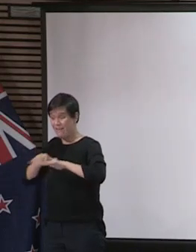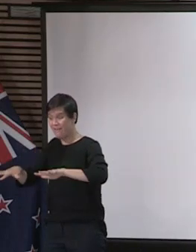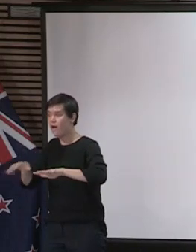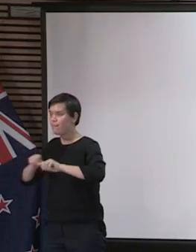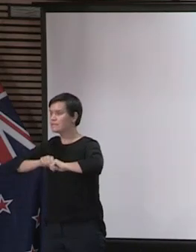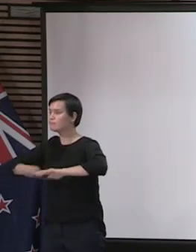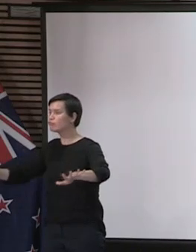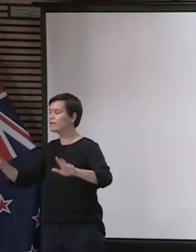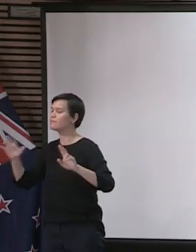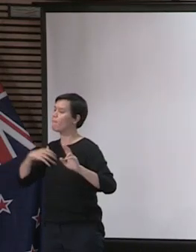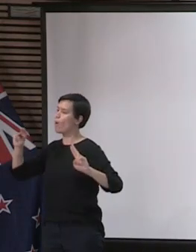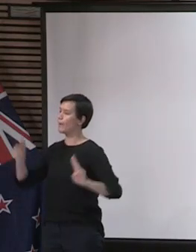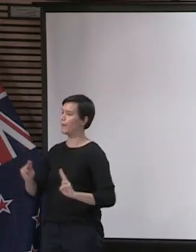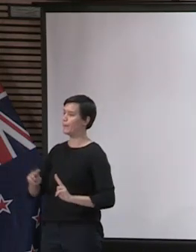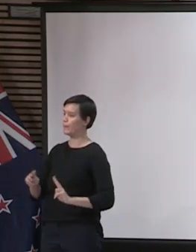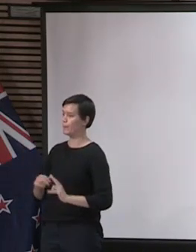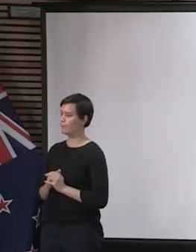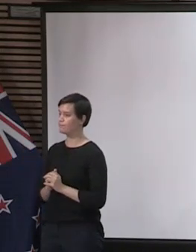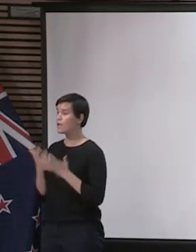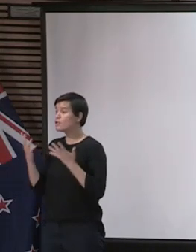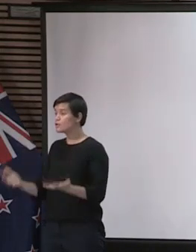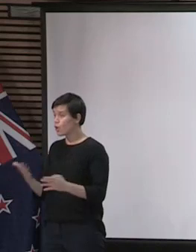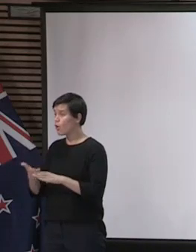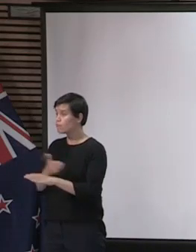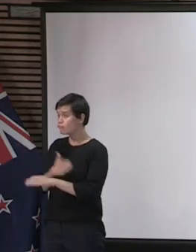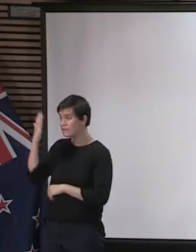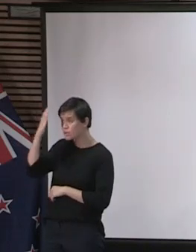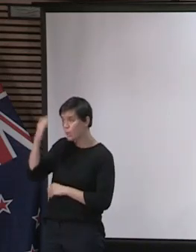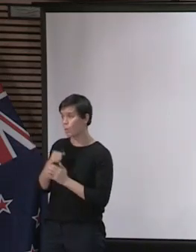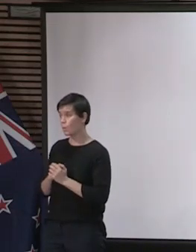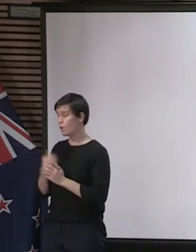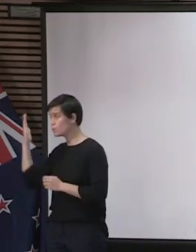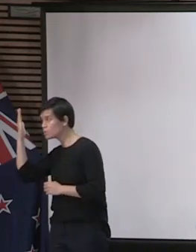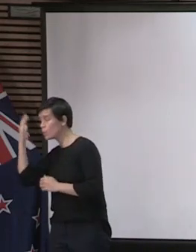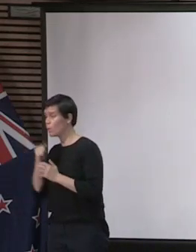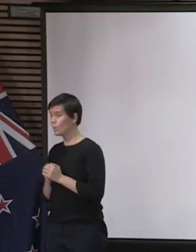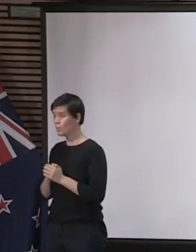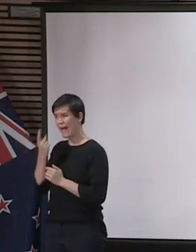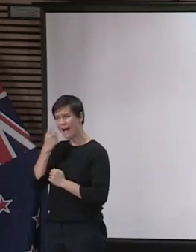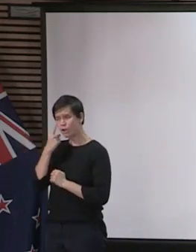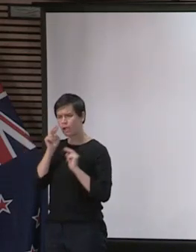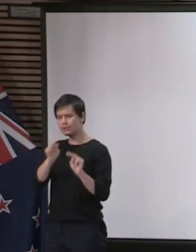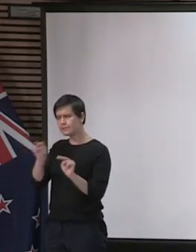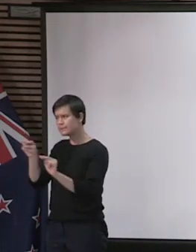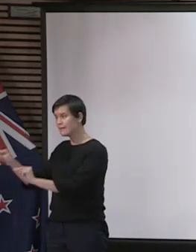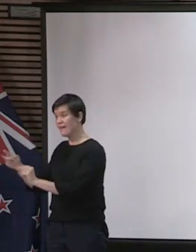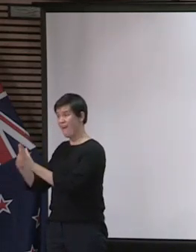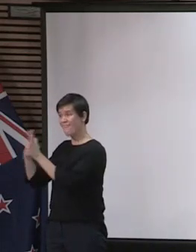prevent any further spread. So, again, we had a look at